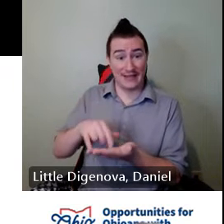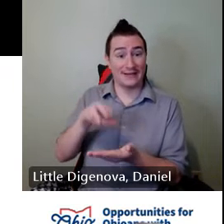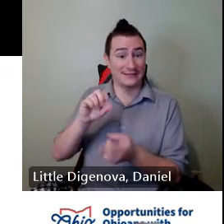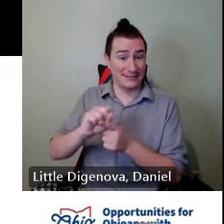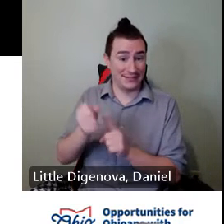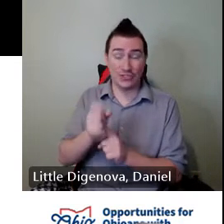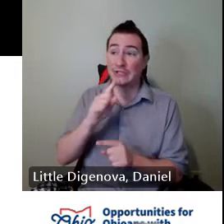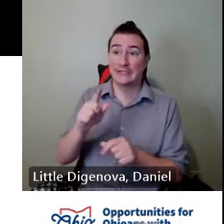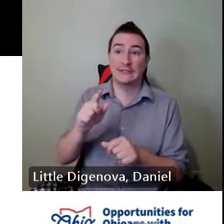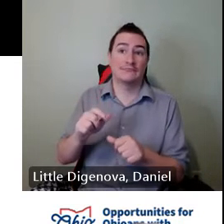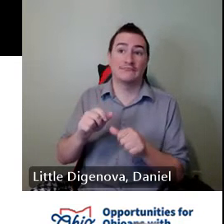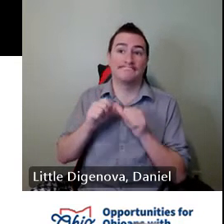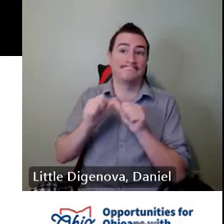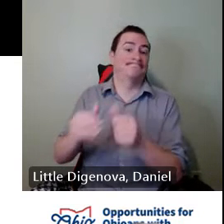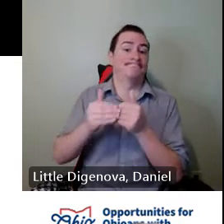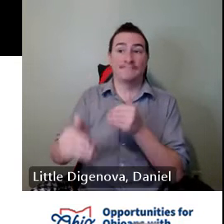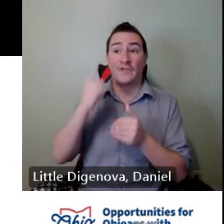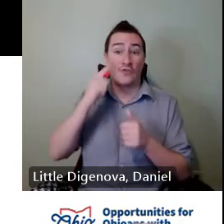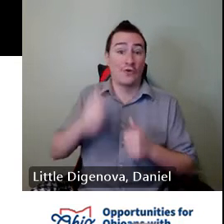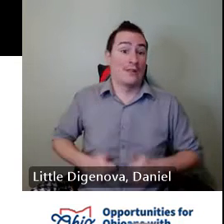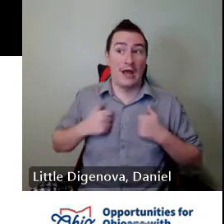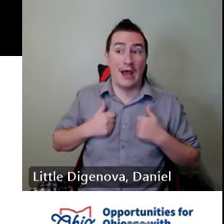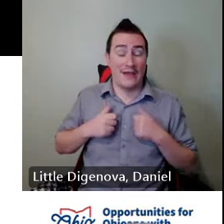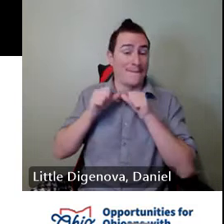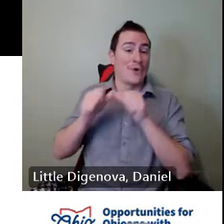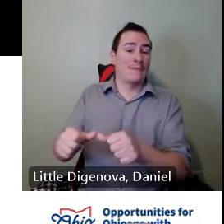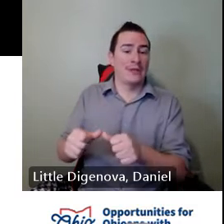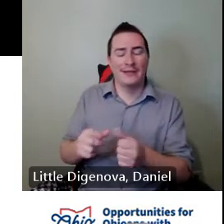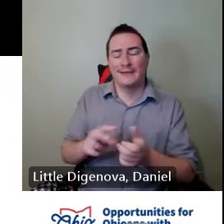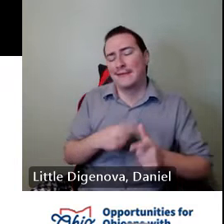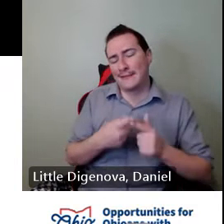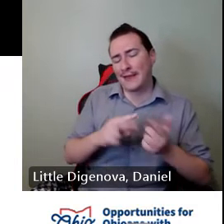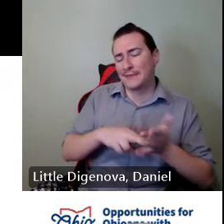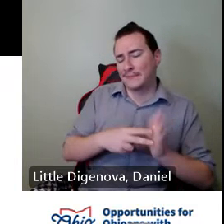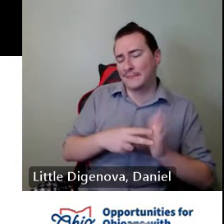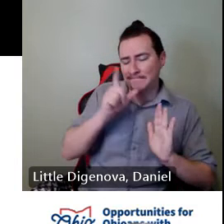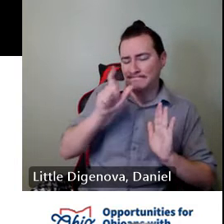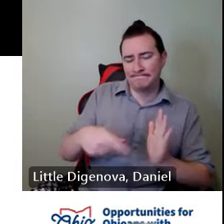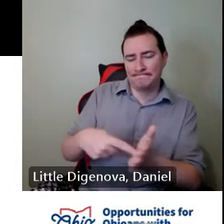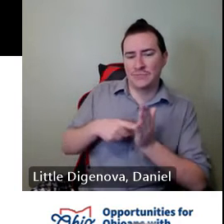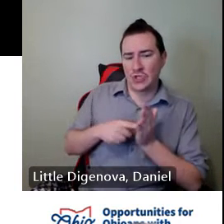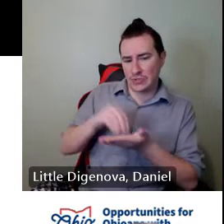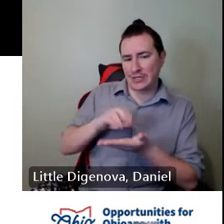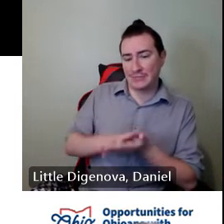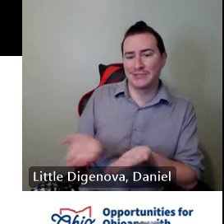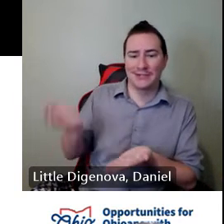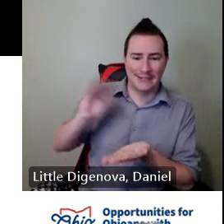there wouldn't generally be a reason to need that documentation again for that disability.